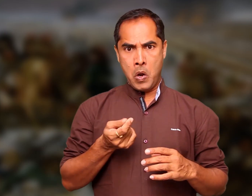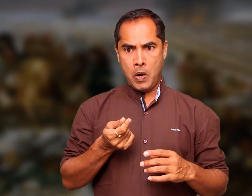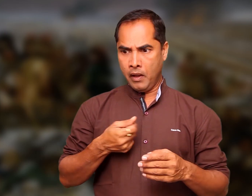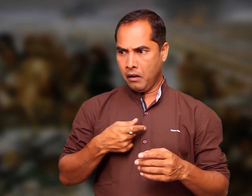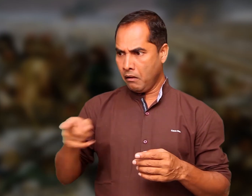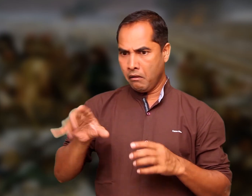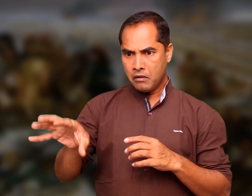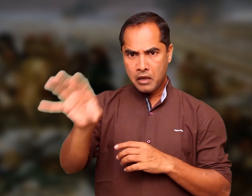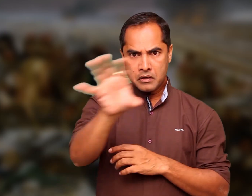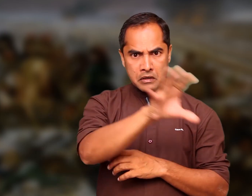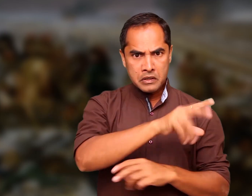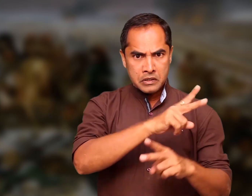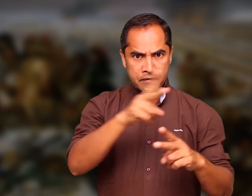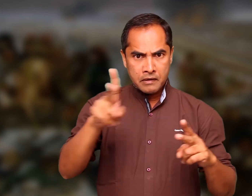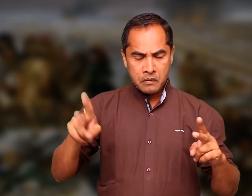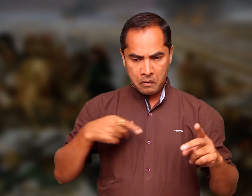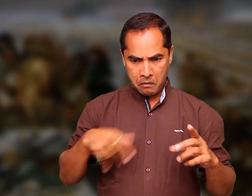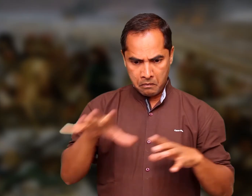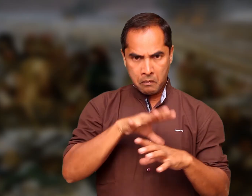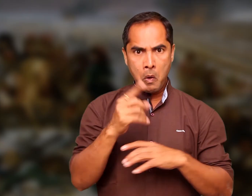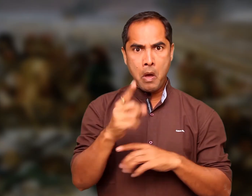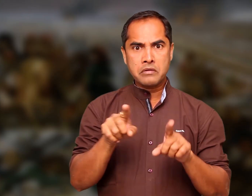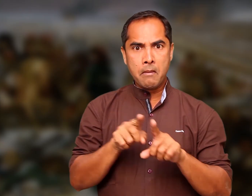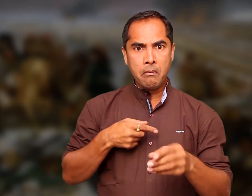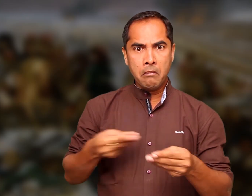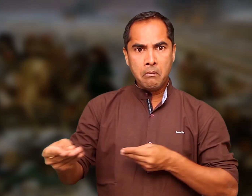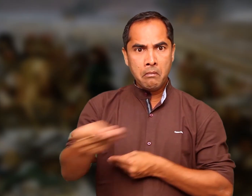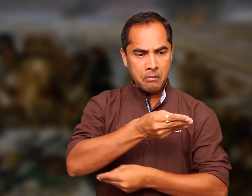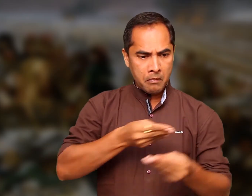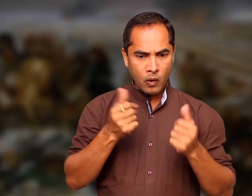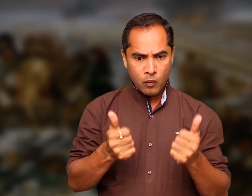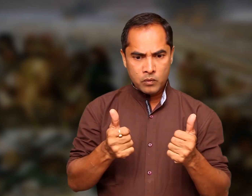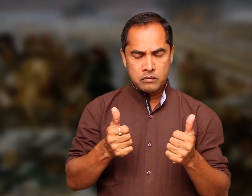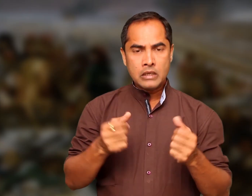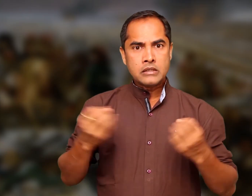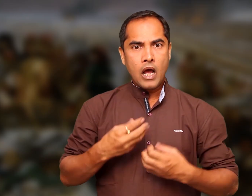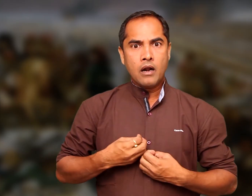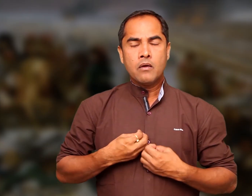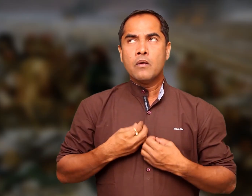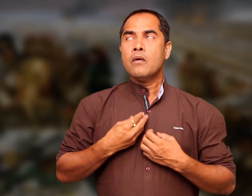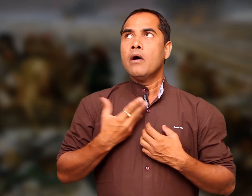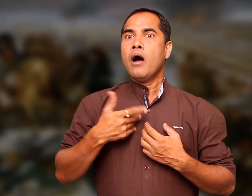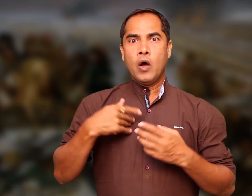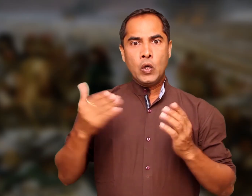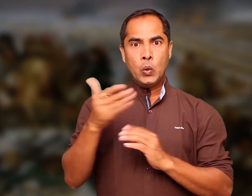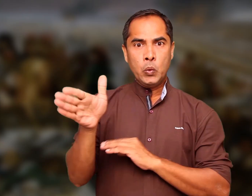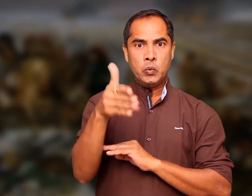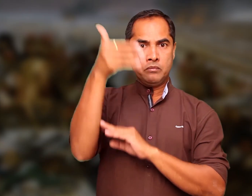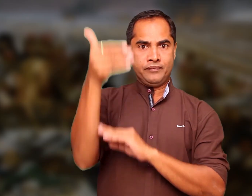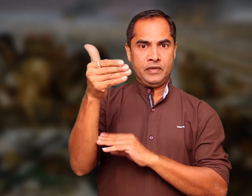of economic nationalism, which helped in strengthening the national sentiment